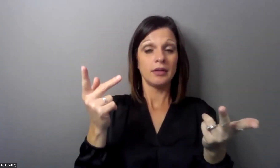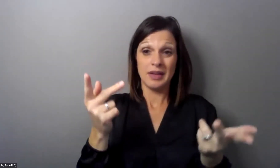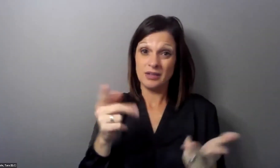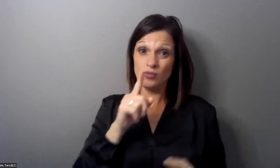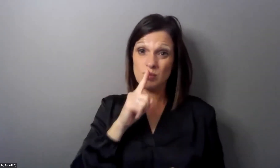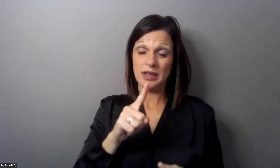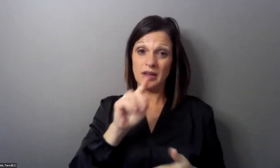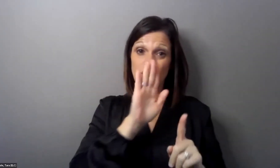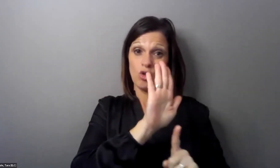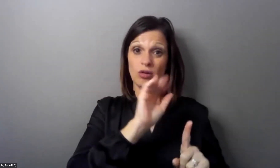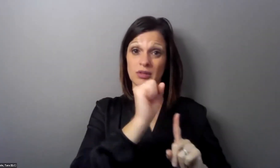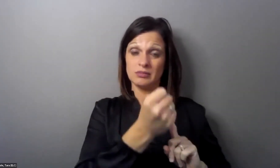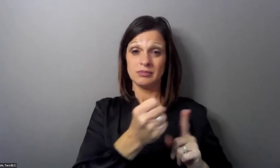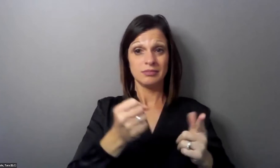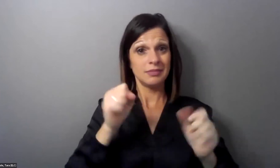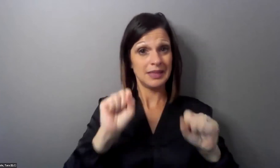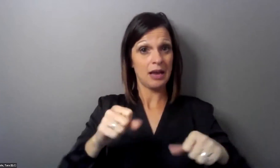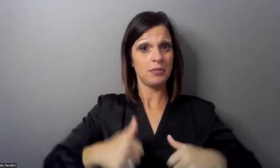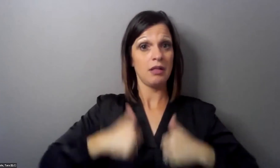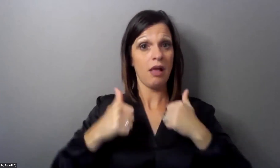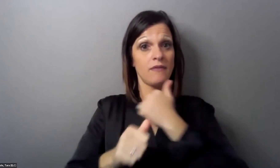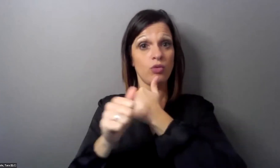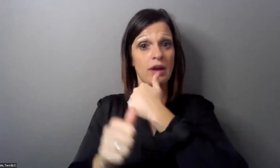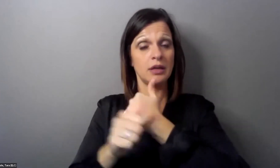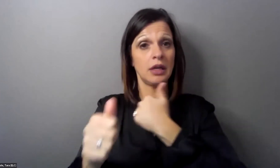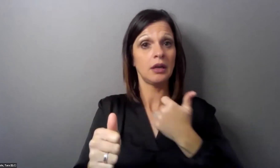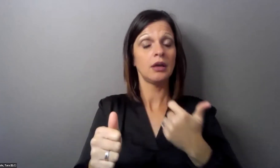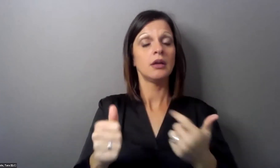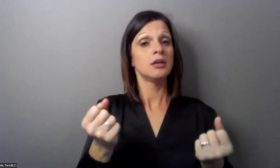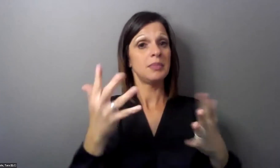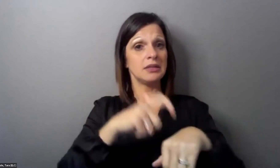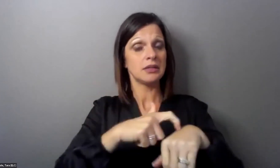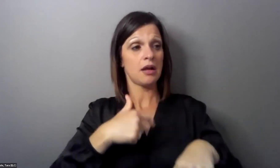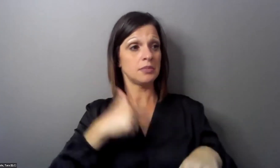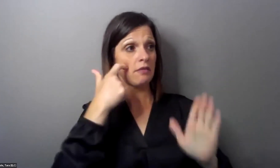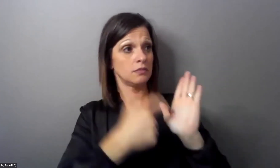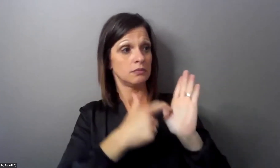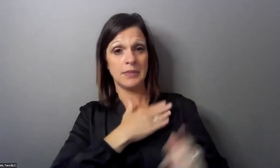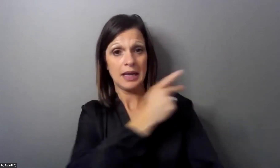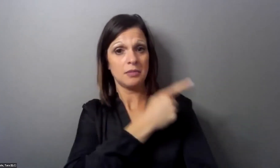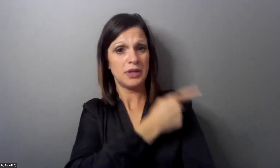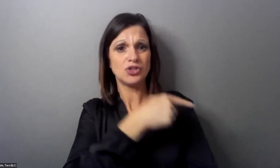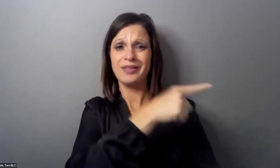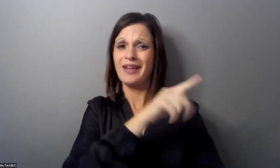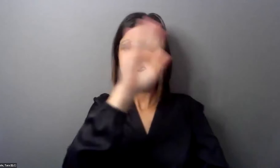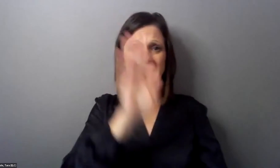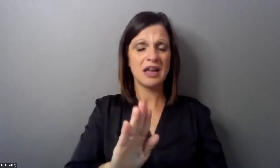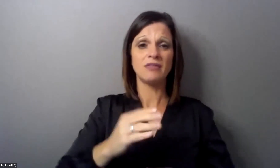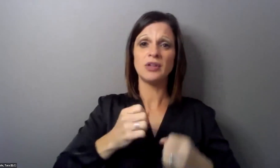I feel often times when patients come into my clinic to be seen. They do not want to talk about the substance use disorders or general medical care